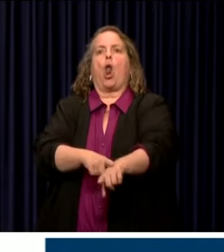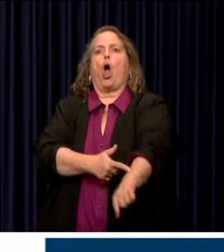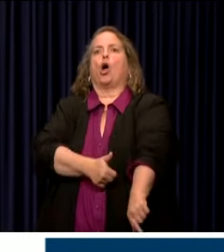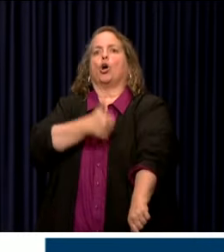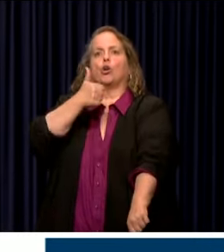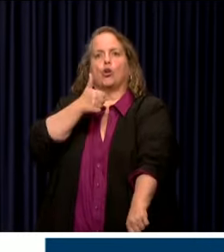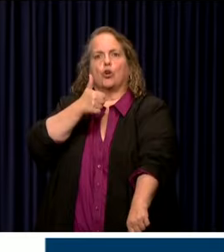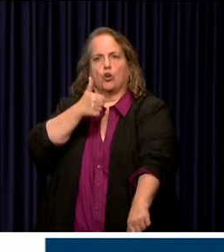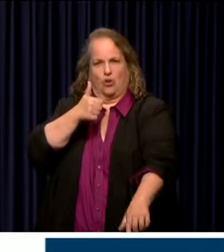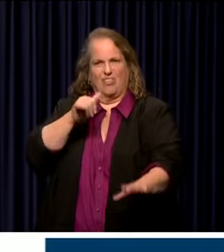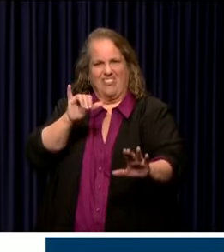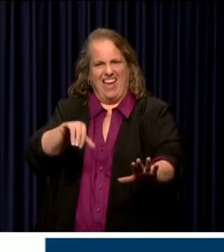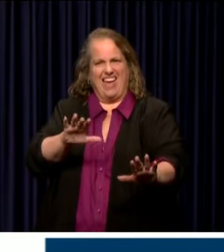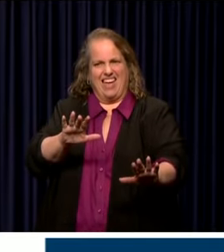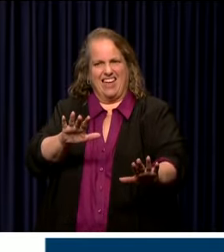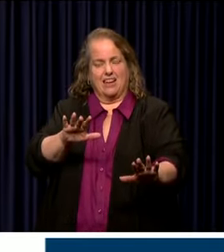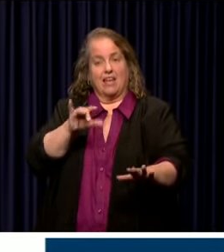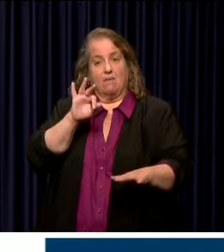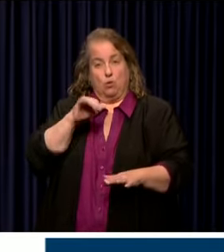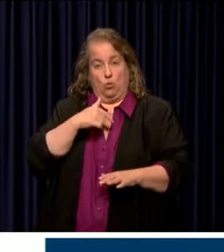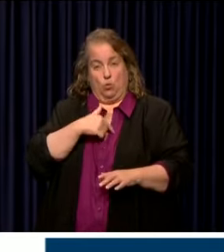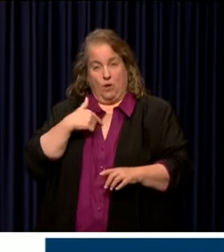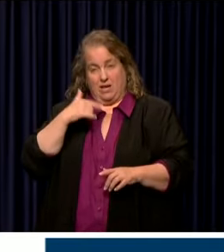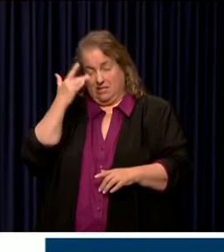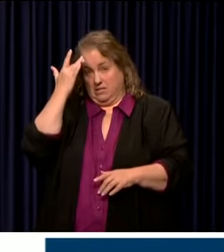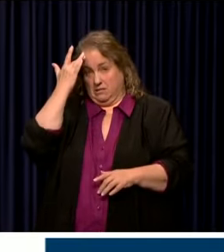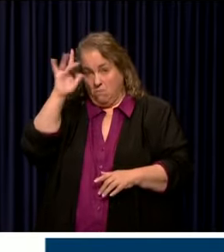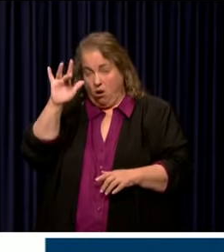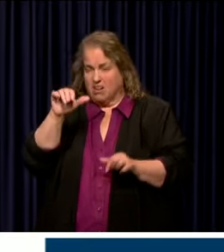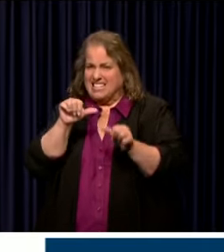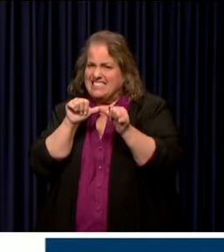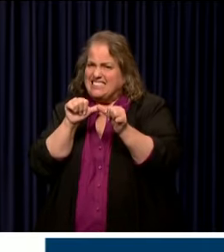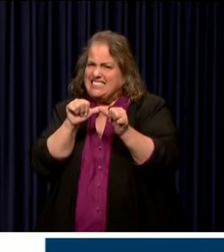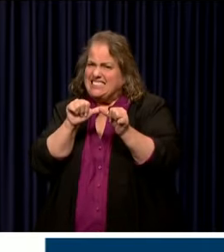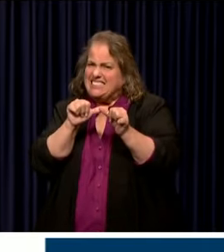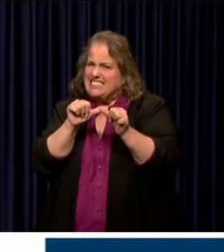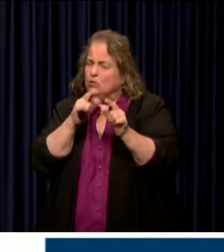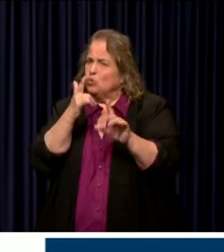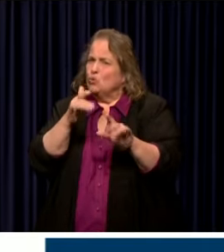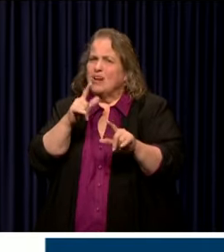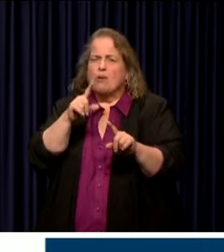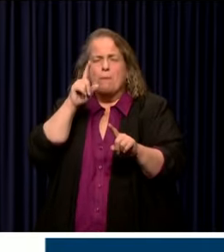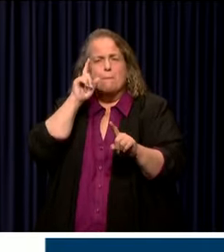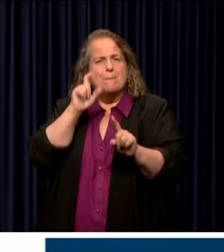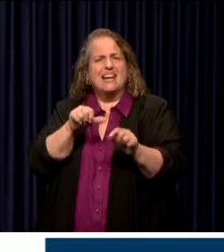TO MAKE SURE THAT ULTIMATELY WHEN WE LOOK AT THE LONG-TERM